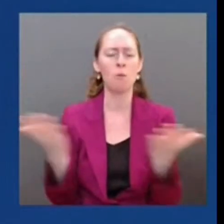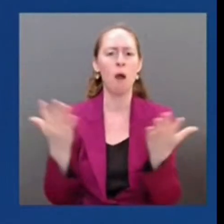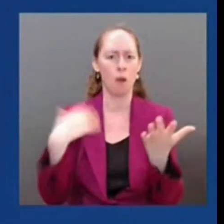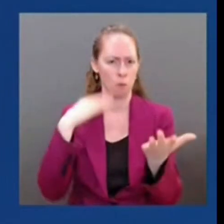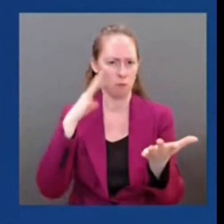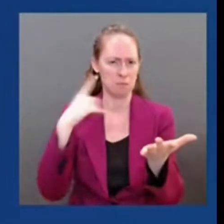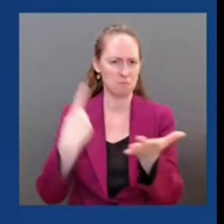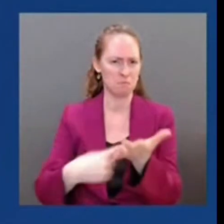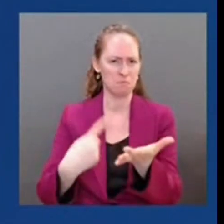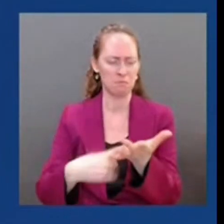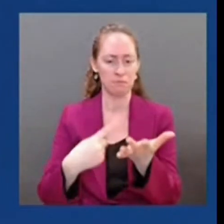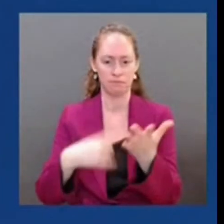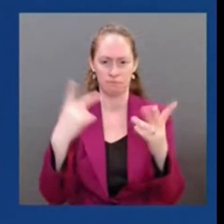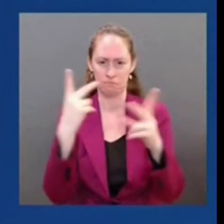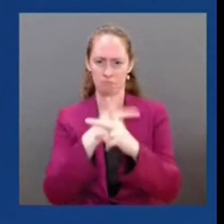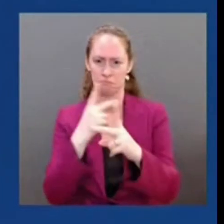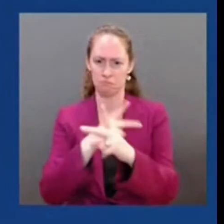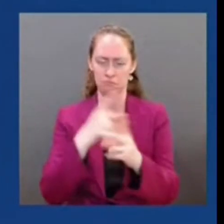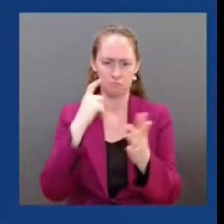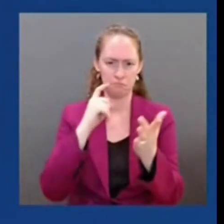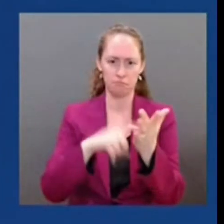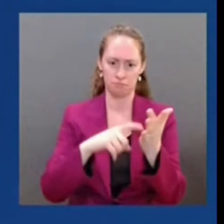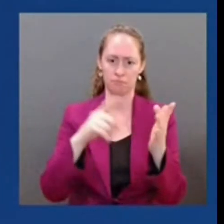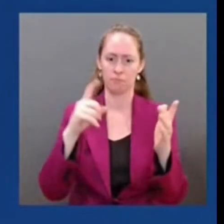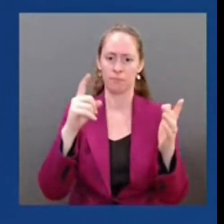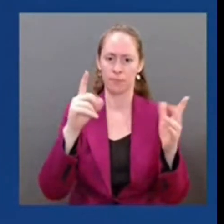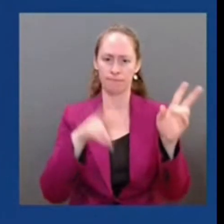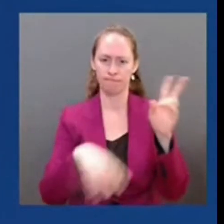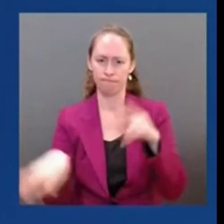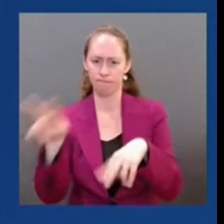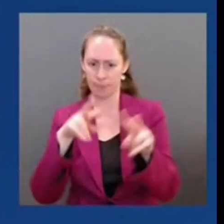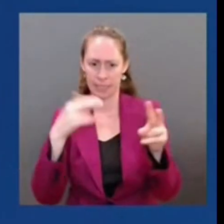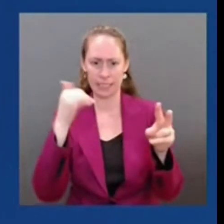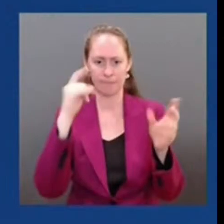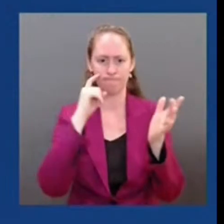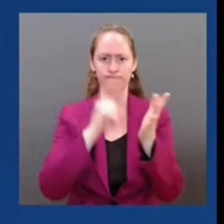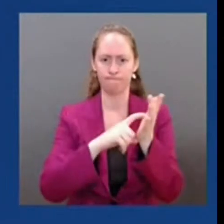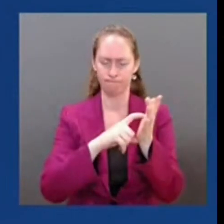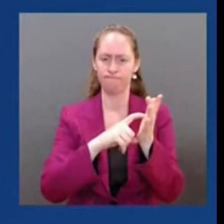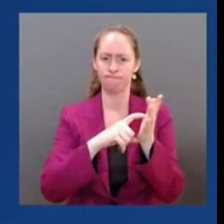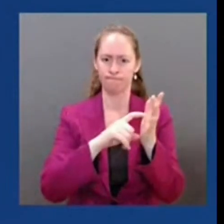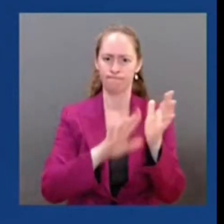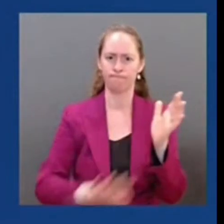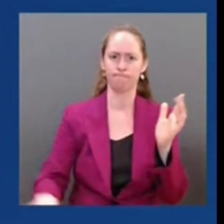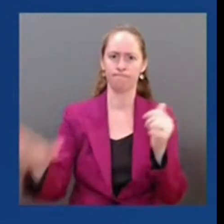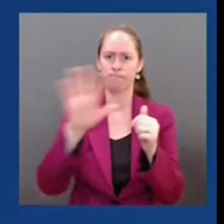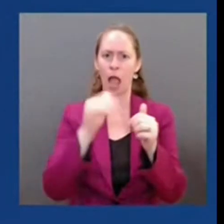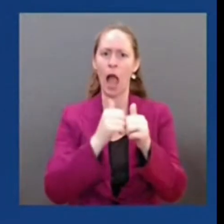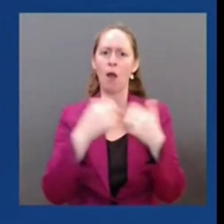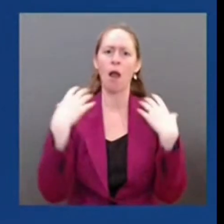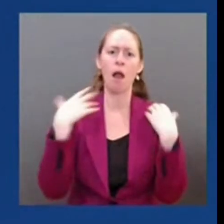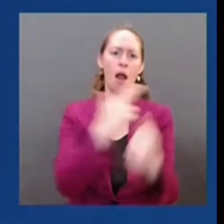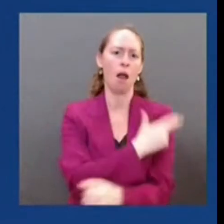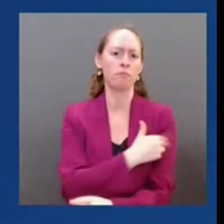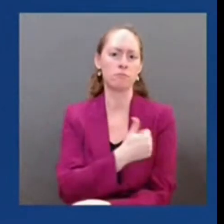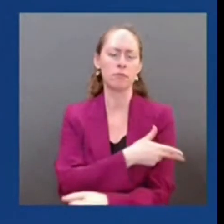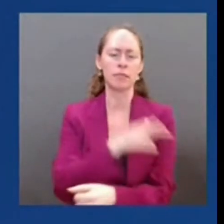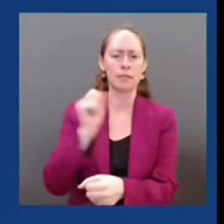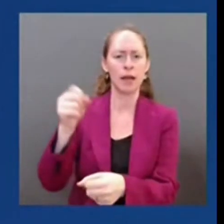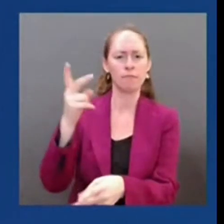OUR COVID-19 COMMUNITY LEVELS FRAMEWORK LOOKS AT SET OF METRICS, INCLUDING CASES, BUT